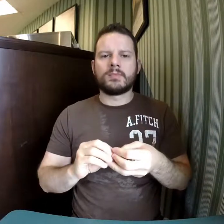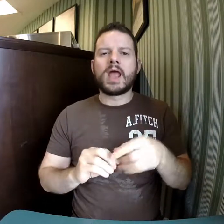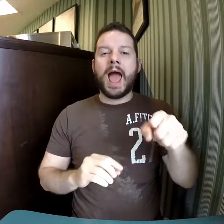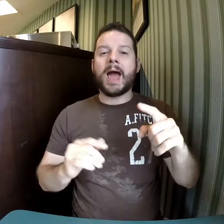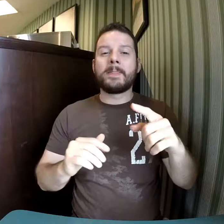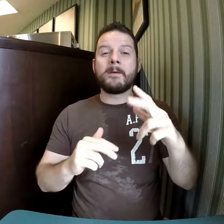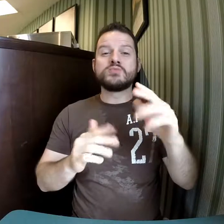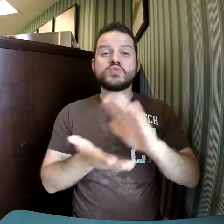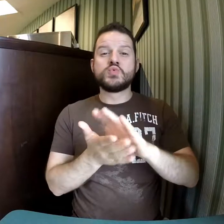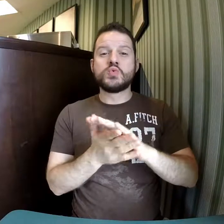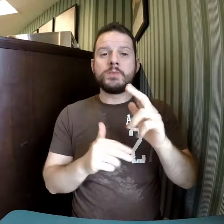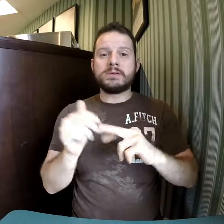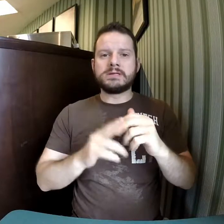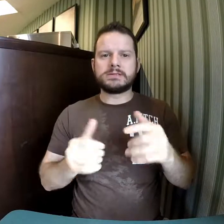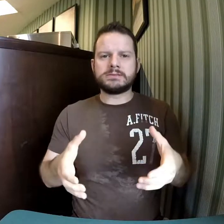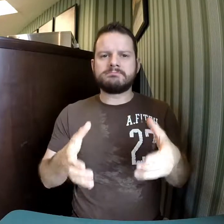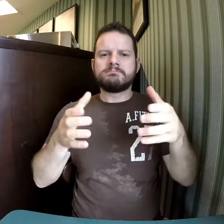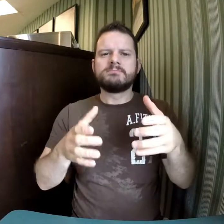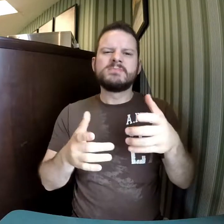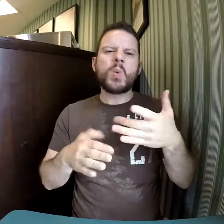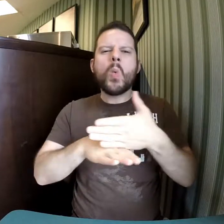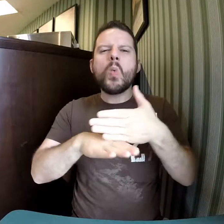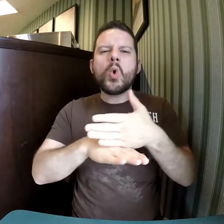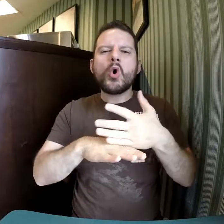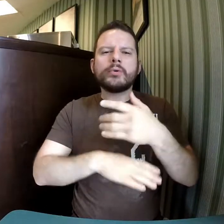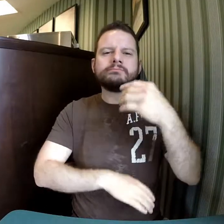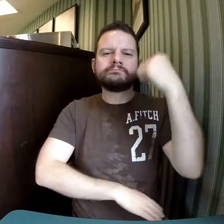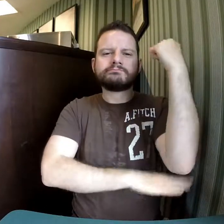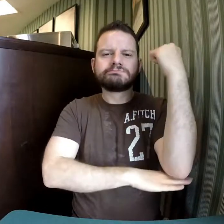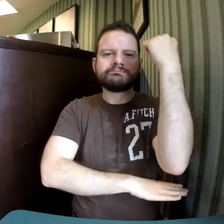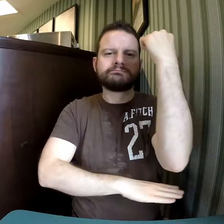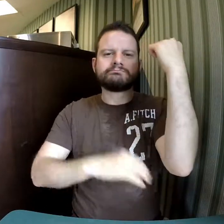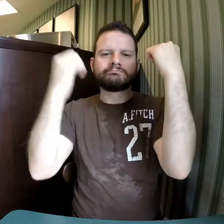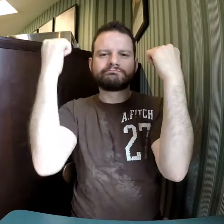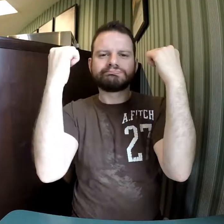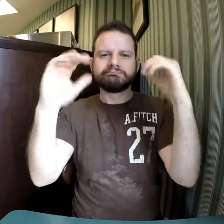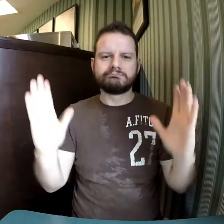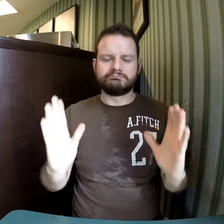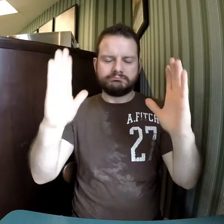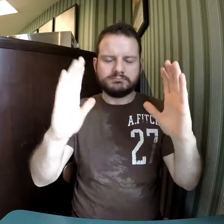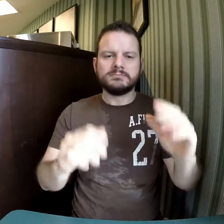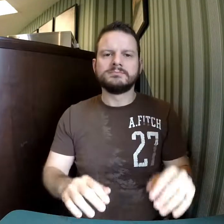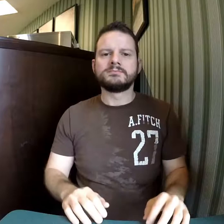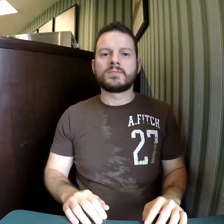The school was made out of wooden structure.